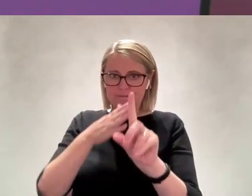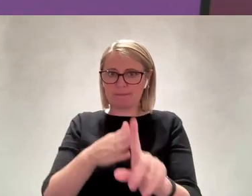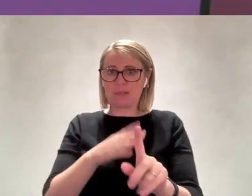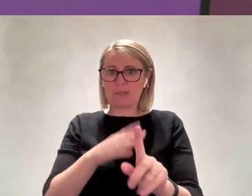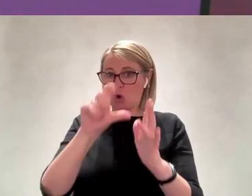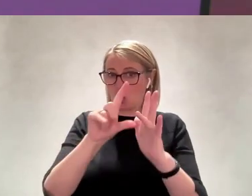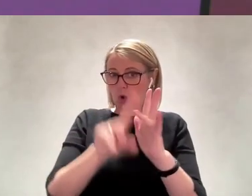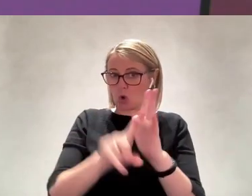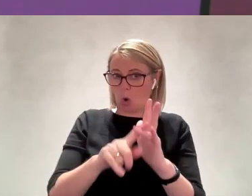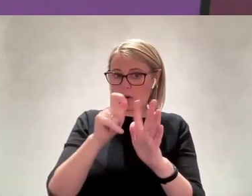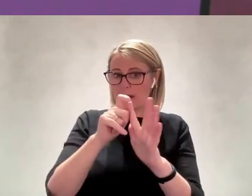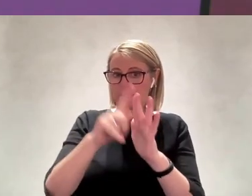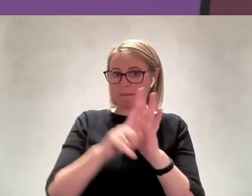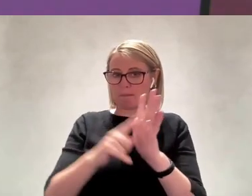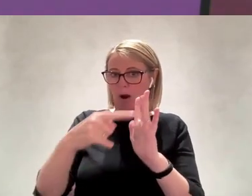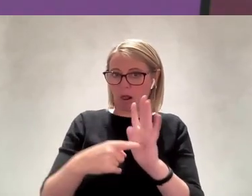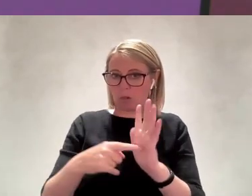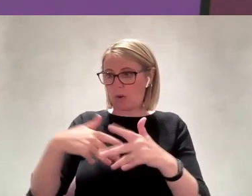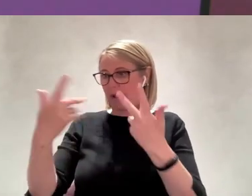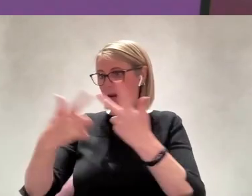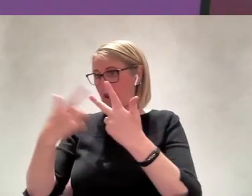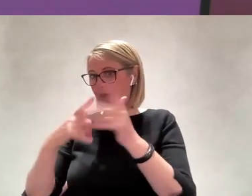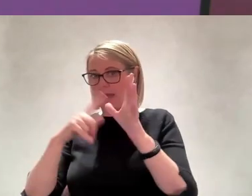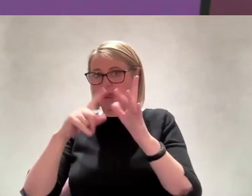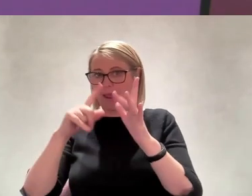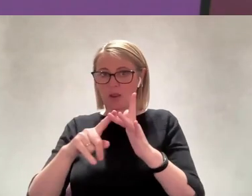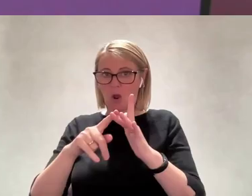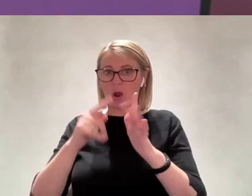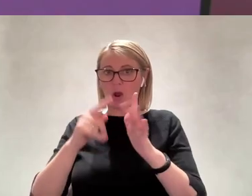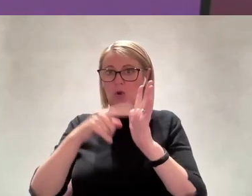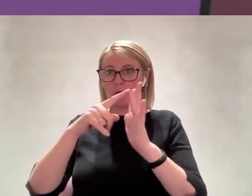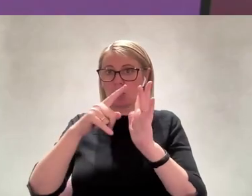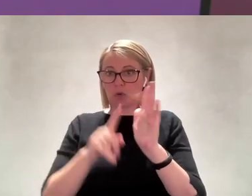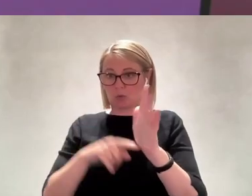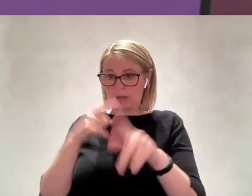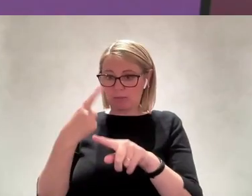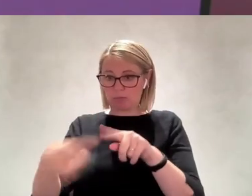Is Copilot or any other AI tool approved for use in the VPS?